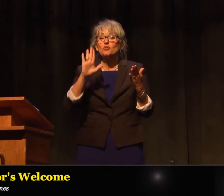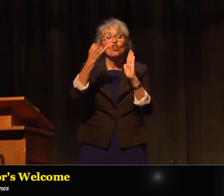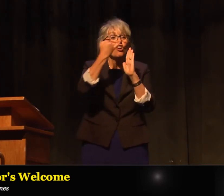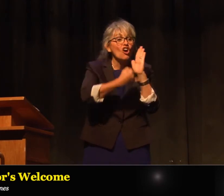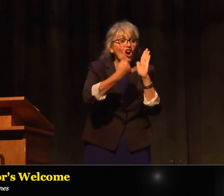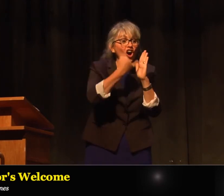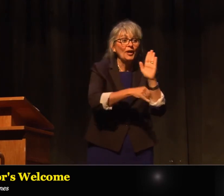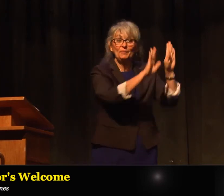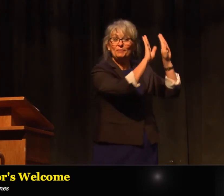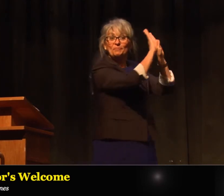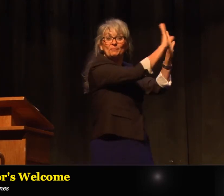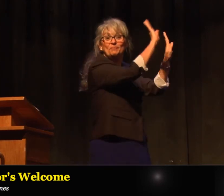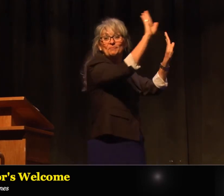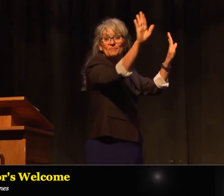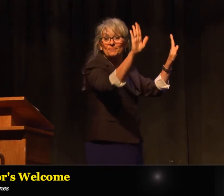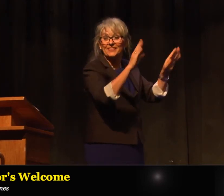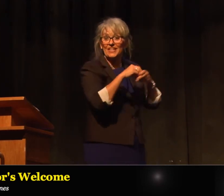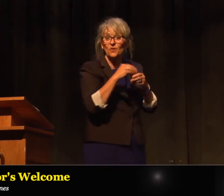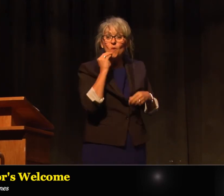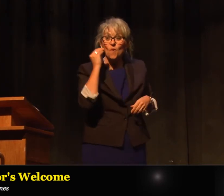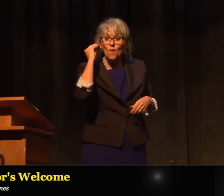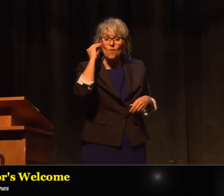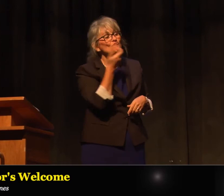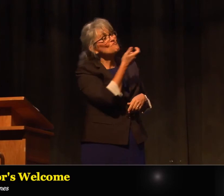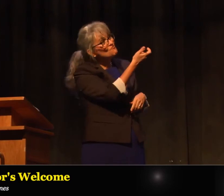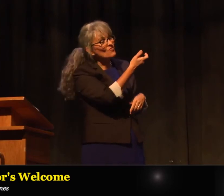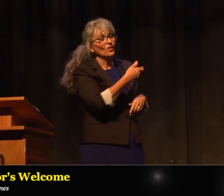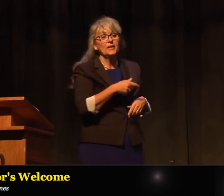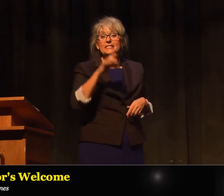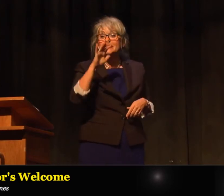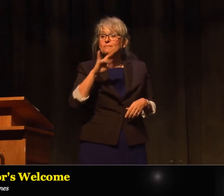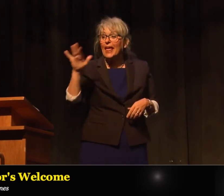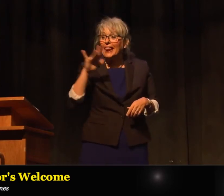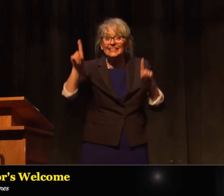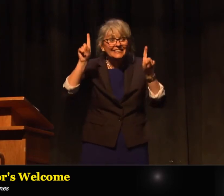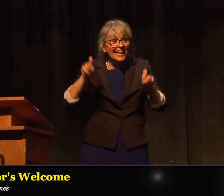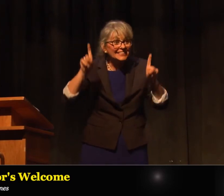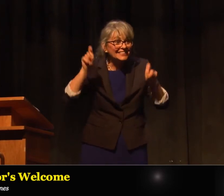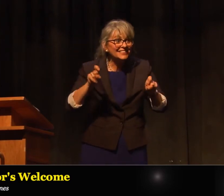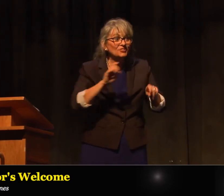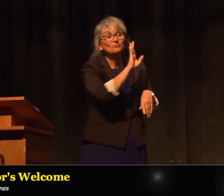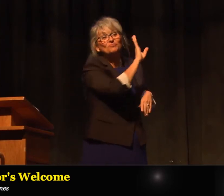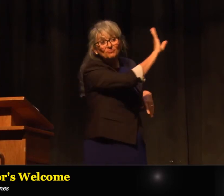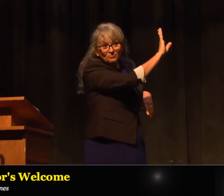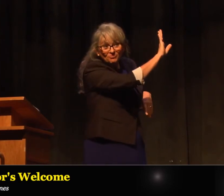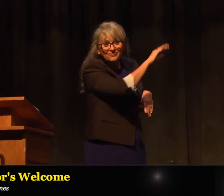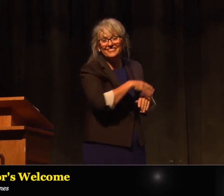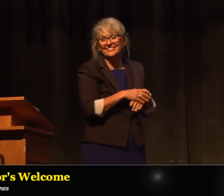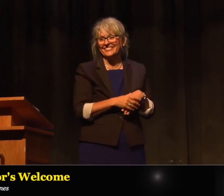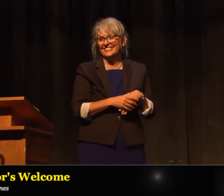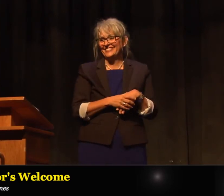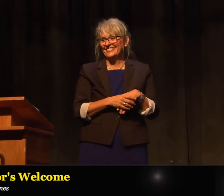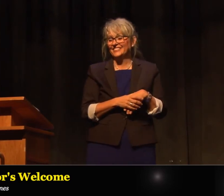Maybe your art was put on the fridge in your home, maybe your spelling tests.